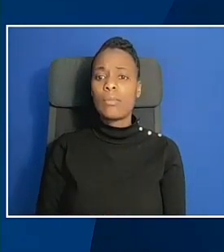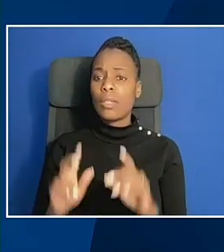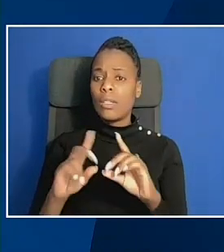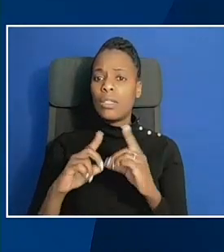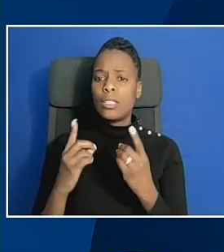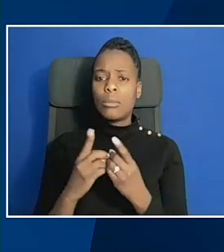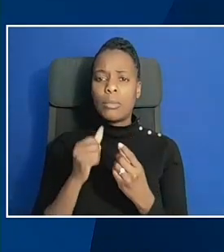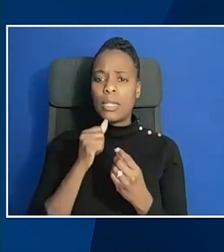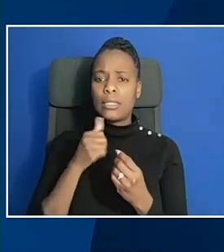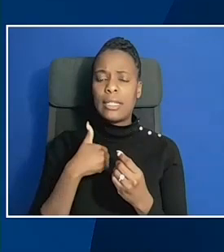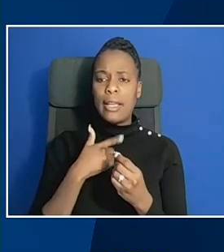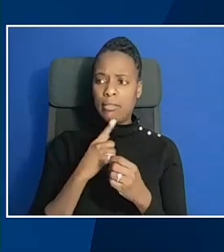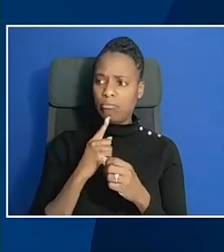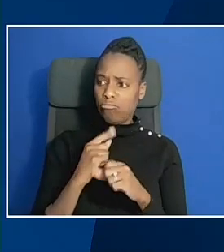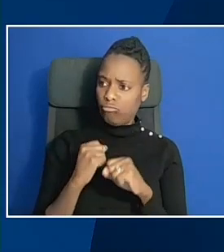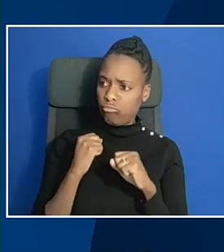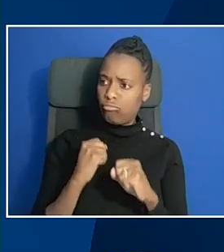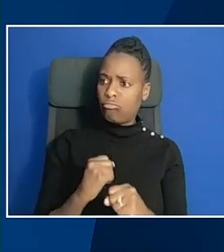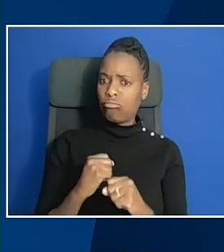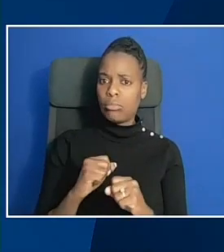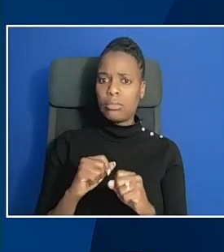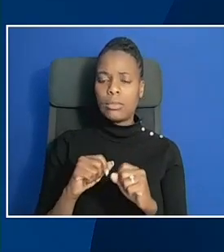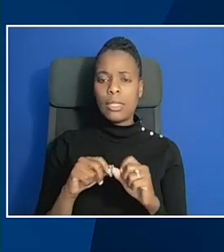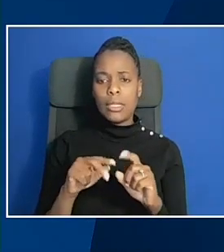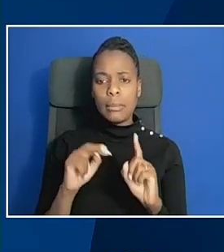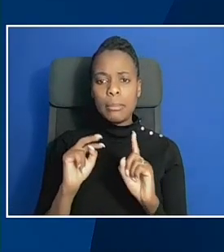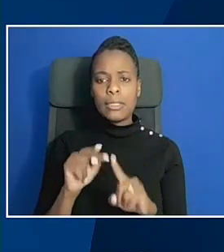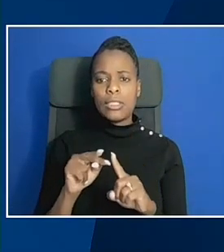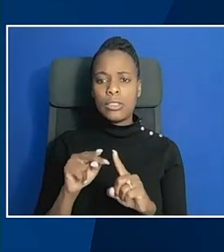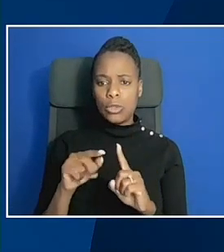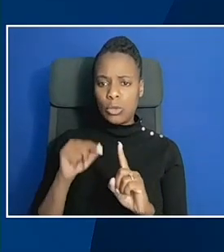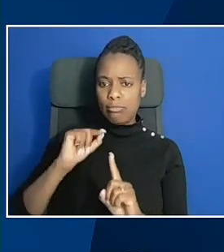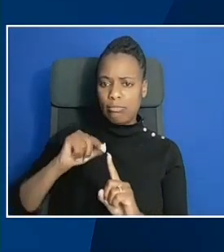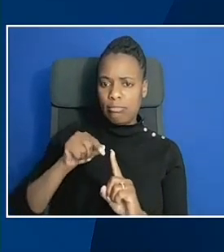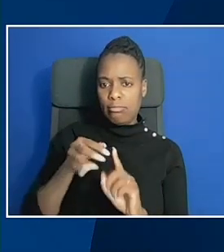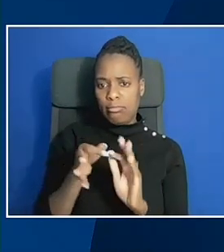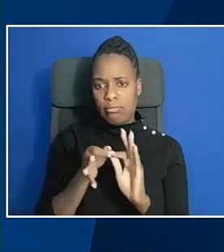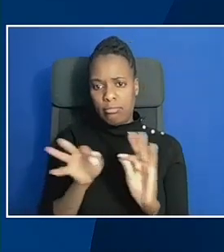steadfast position right now is exactly what that would mean. So that's why we're